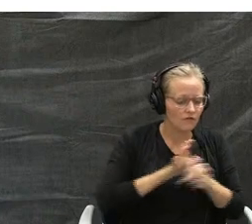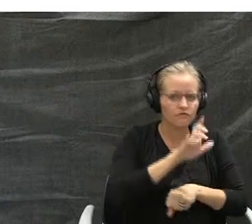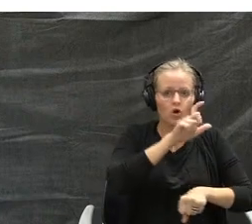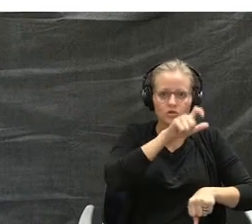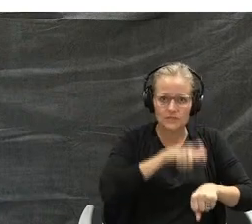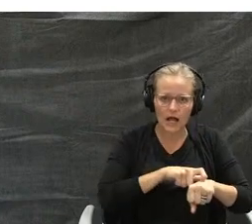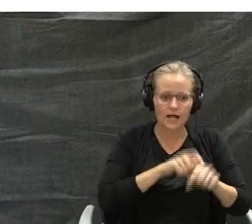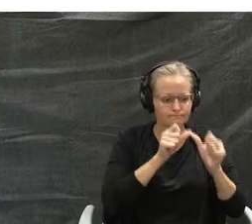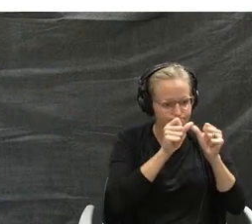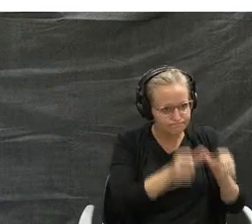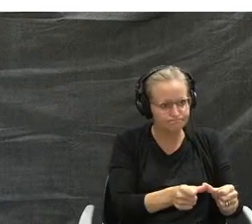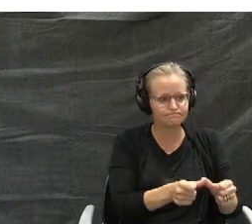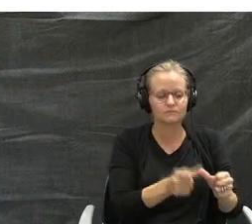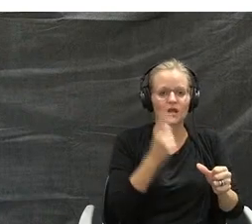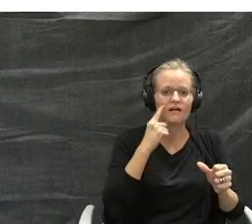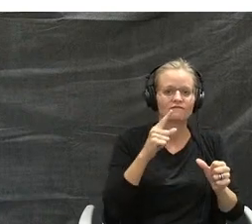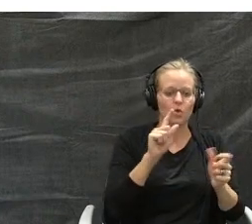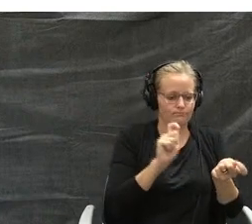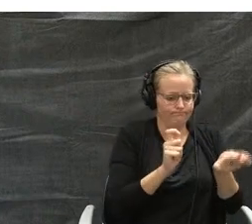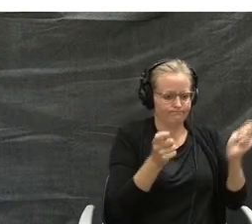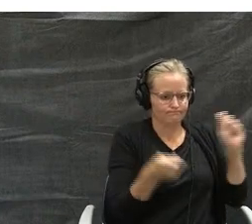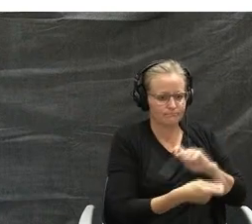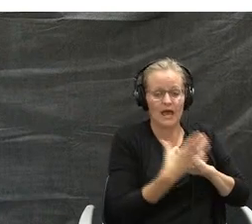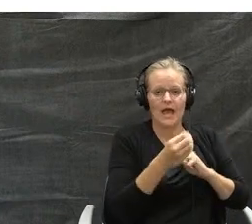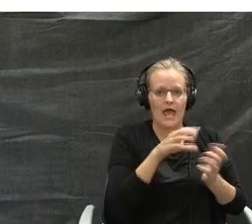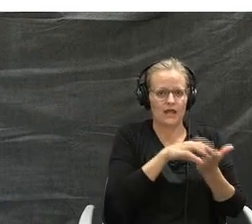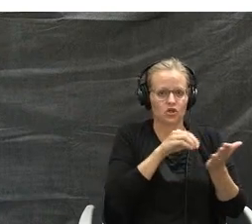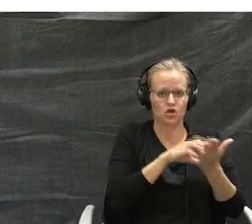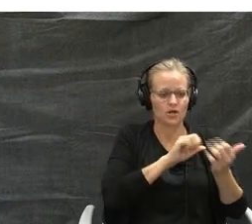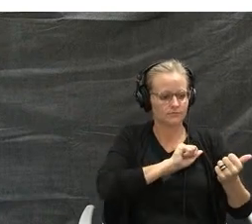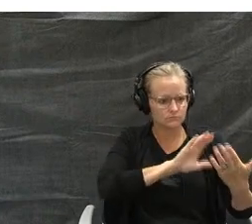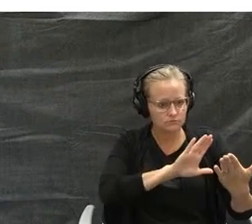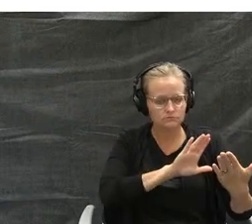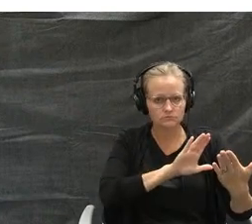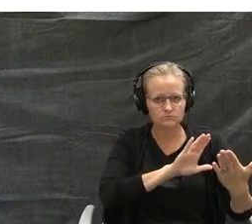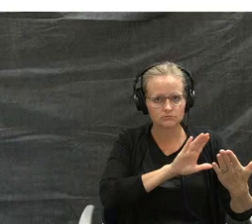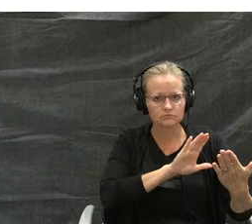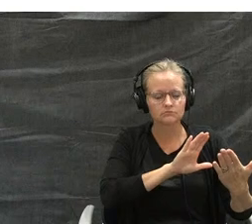learning. They need the motivation and socializing everyday to get accustomed to